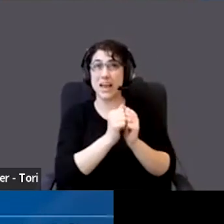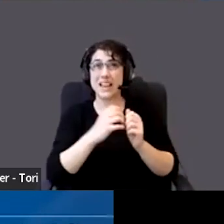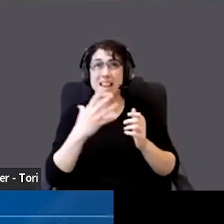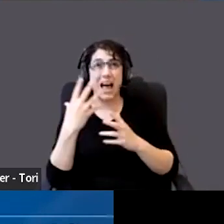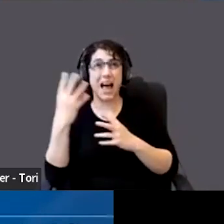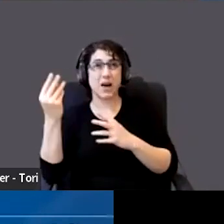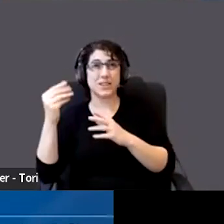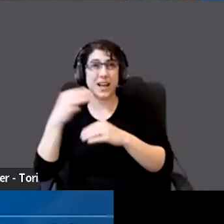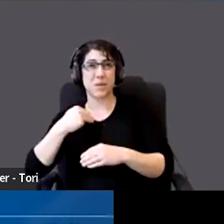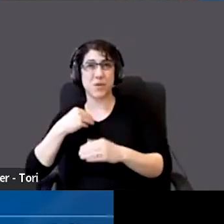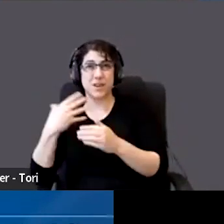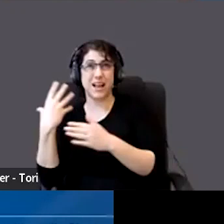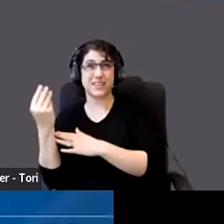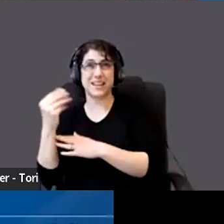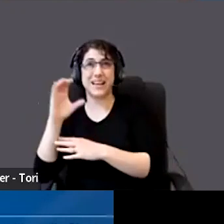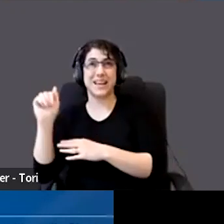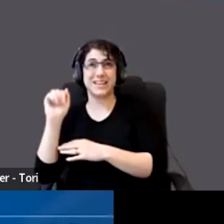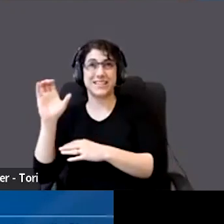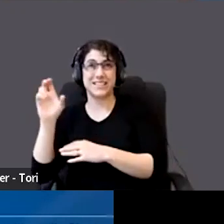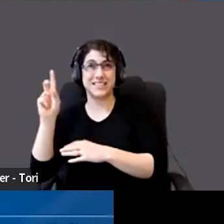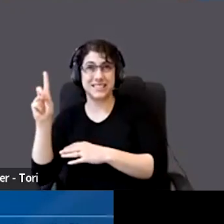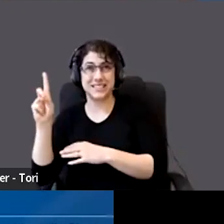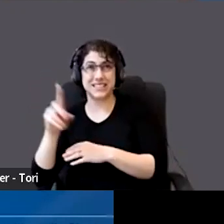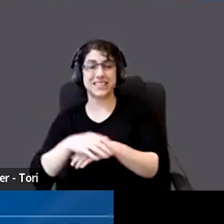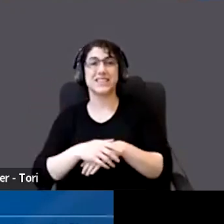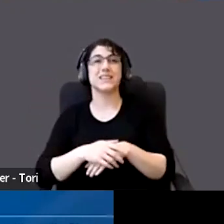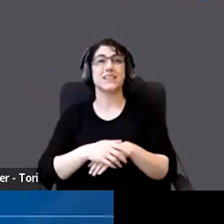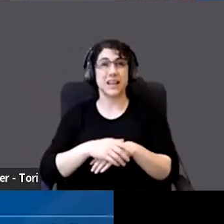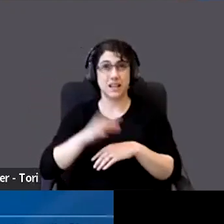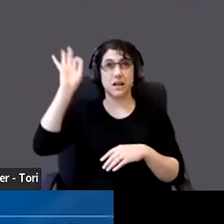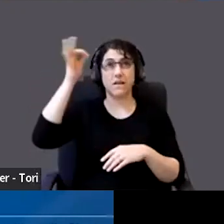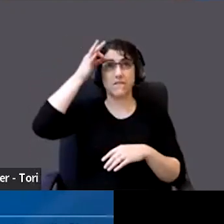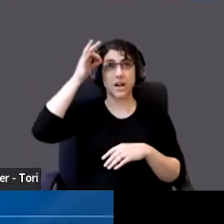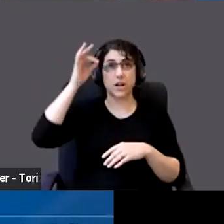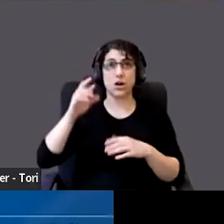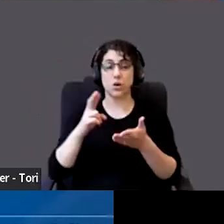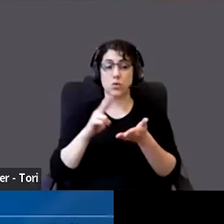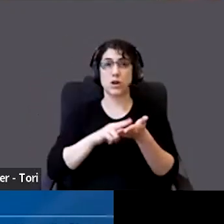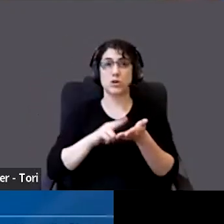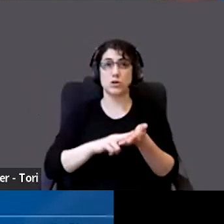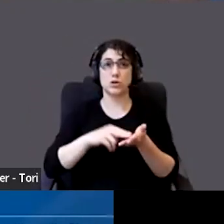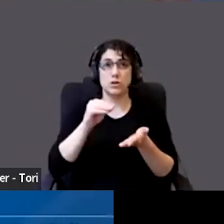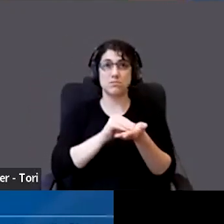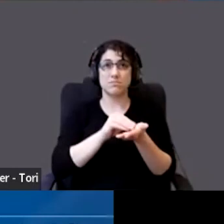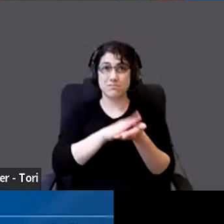And that includes the same federal register notice that will go out on the fourth with a ten-day turnaround time.